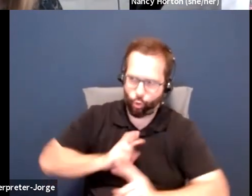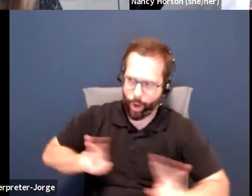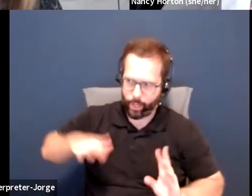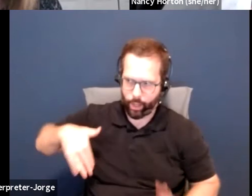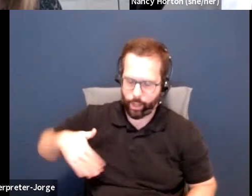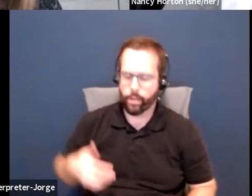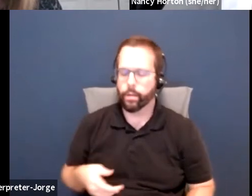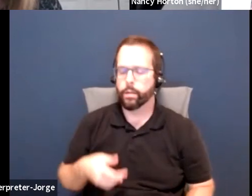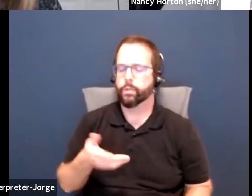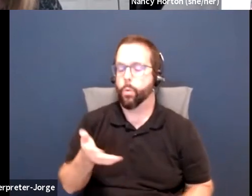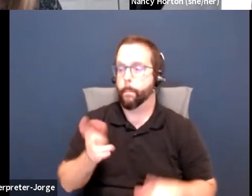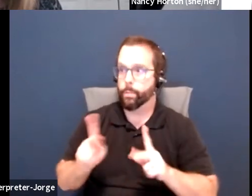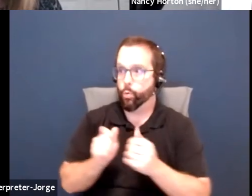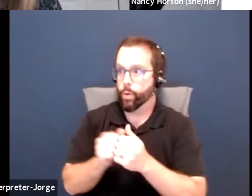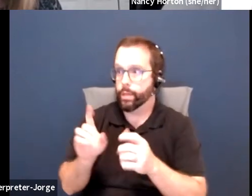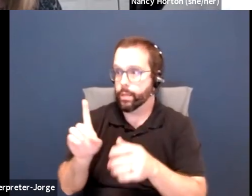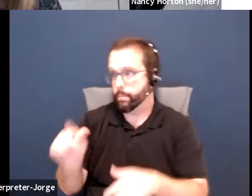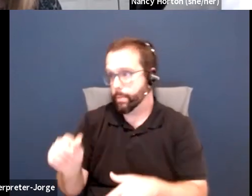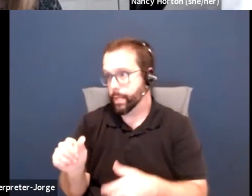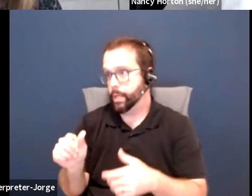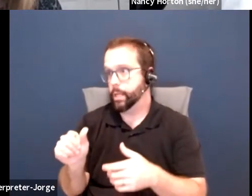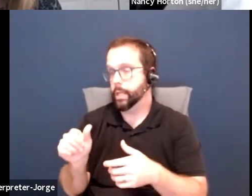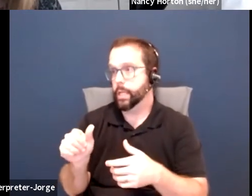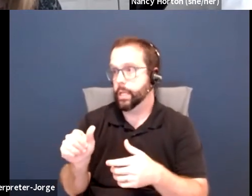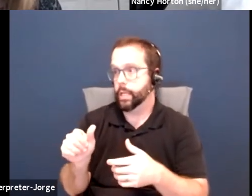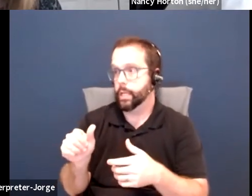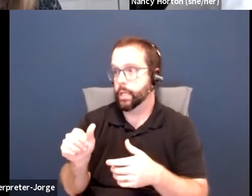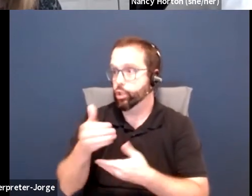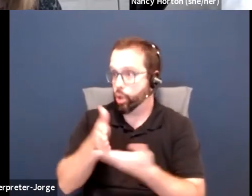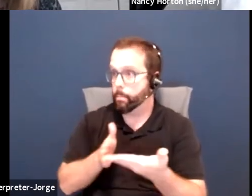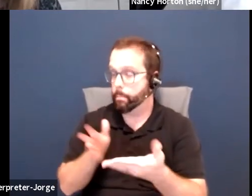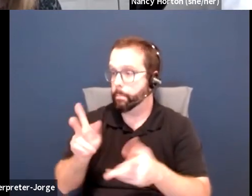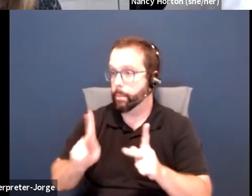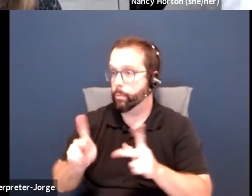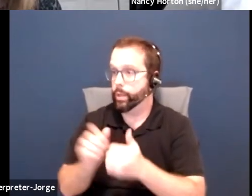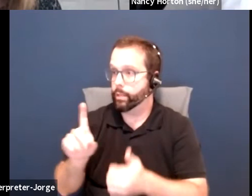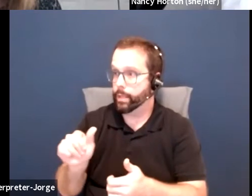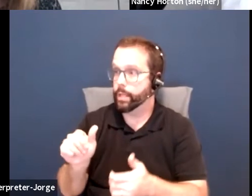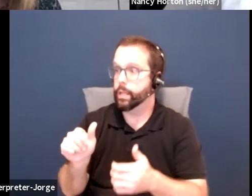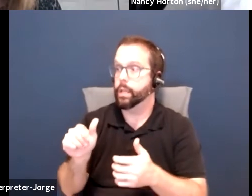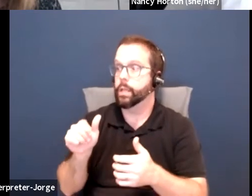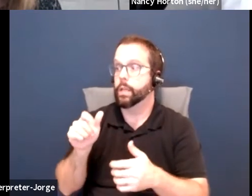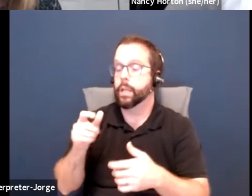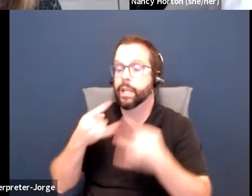places without masks before there were vaccinations or any of that. People who, because of their disabilities,